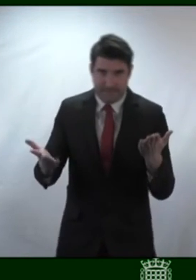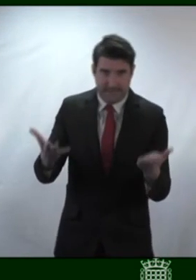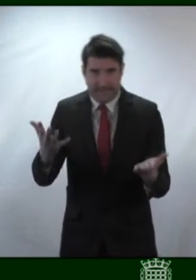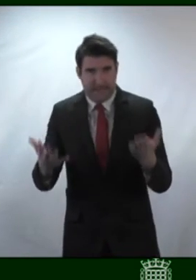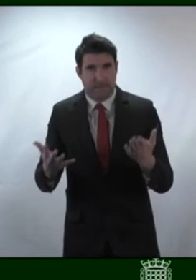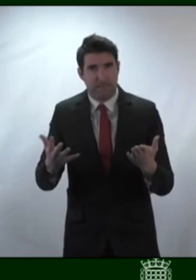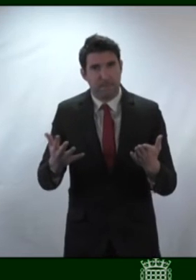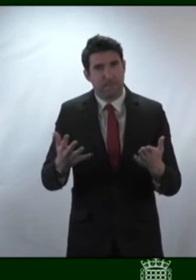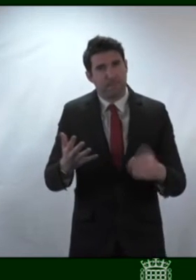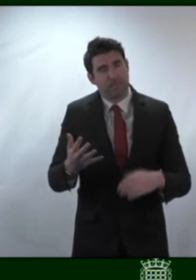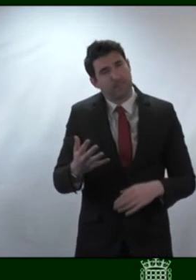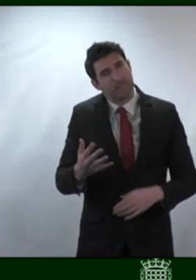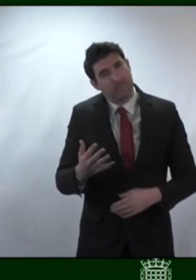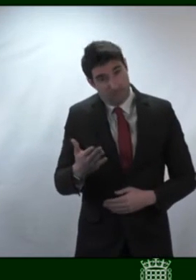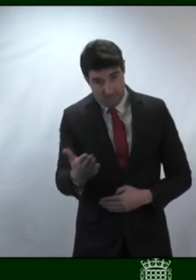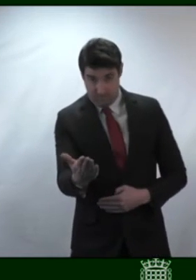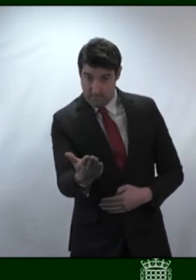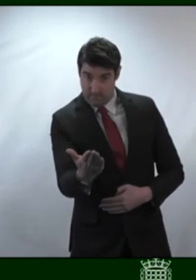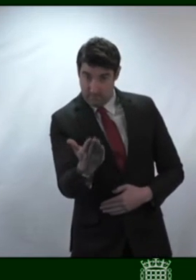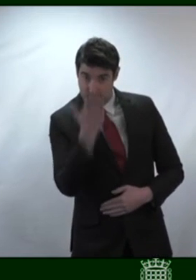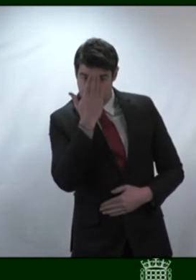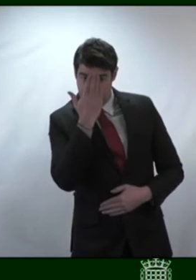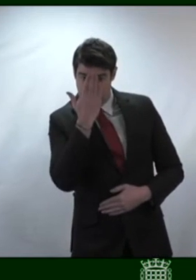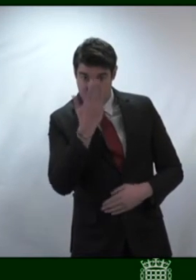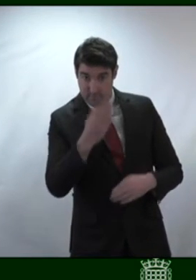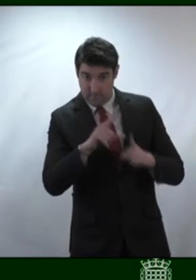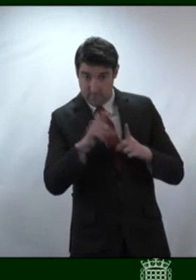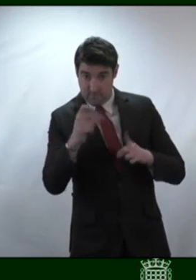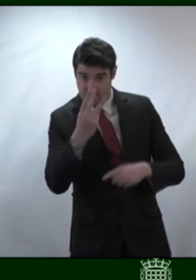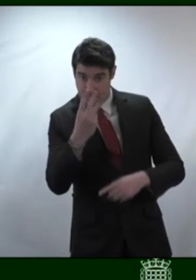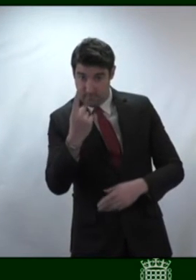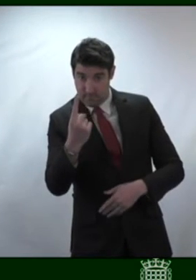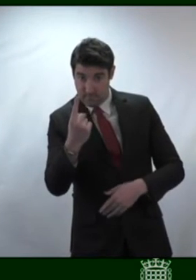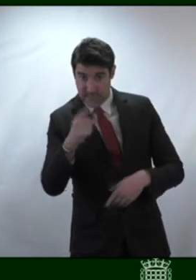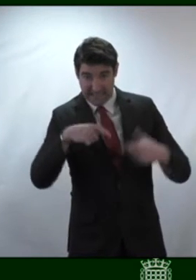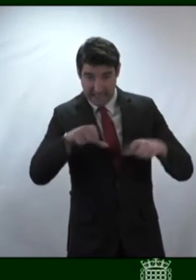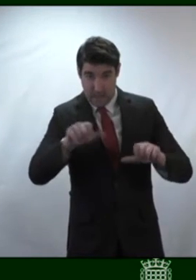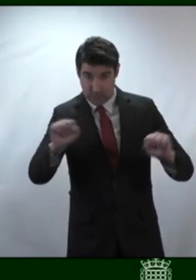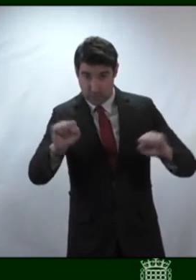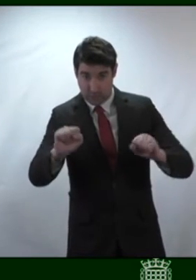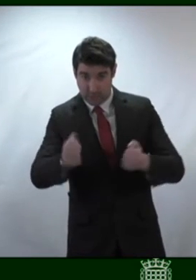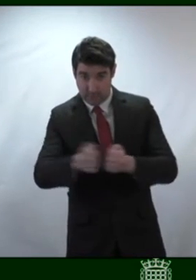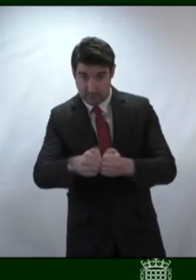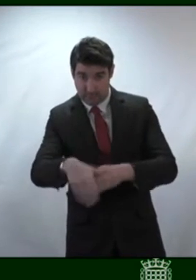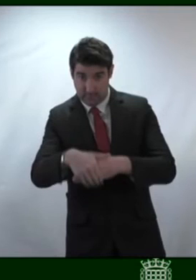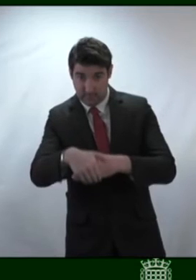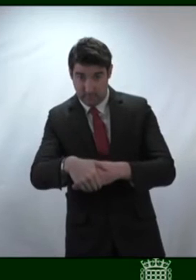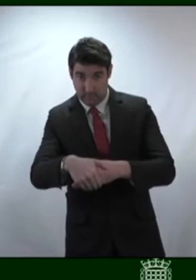have been left with that crippling uncertainty, and the real threat of food and medicine shortages